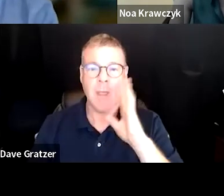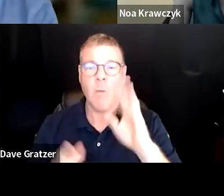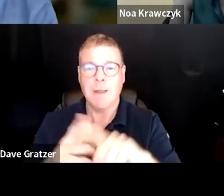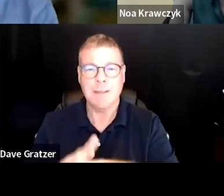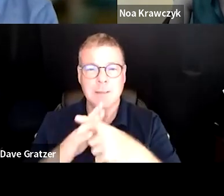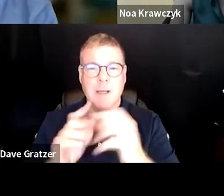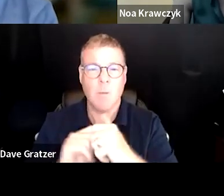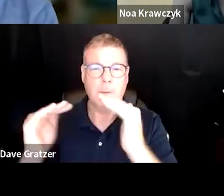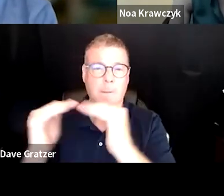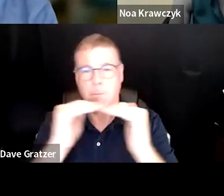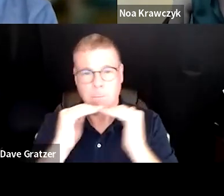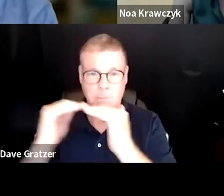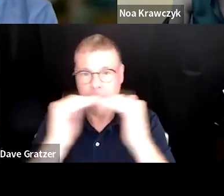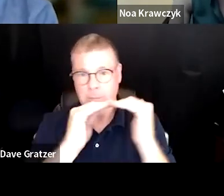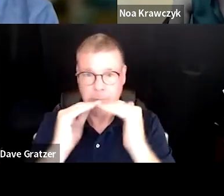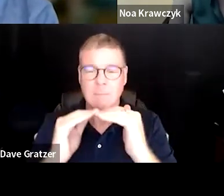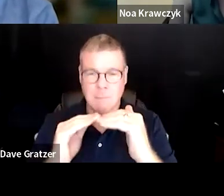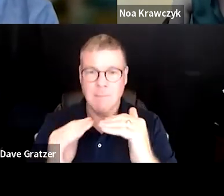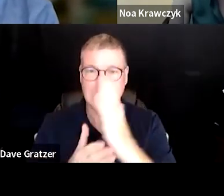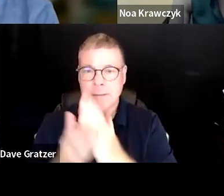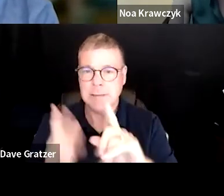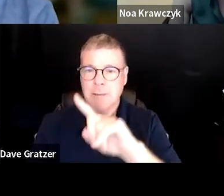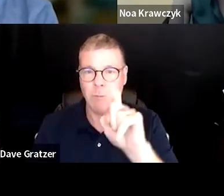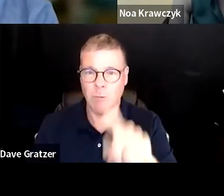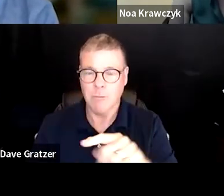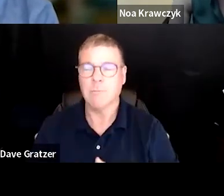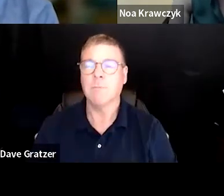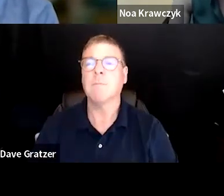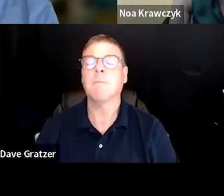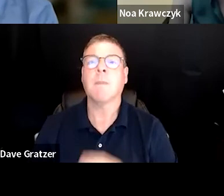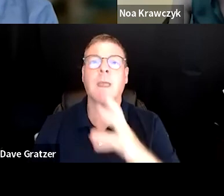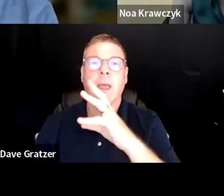'cause we got a couple of questions about that. I know there were a couple of references